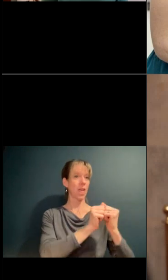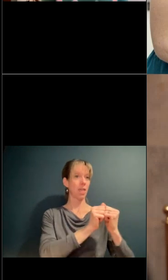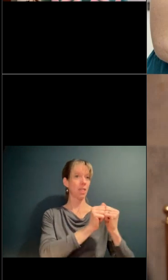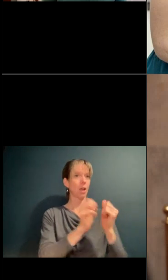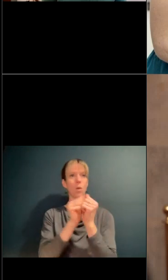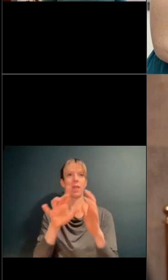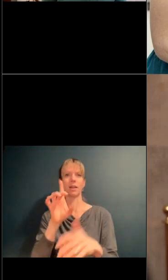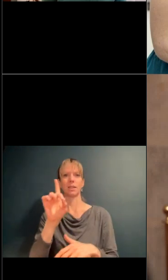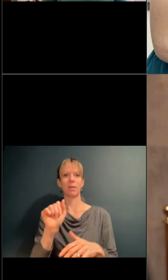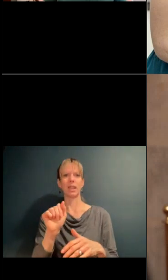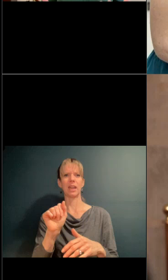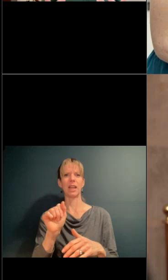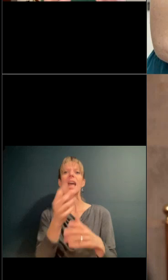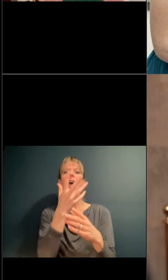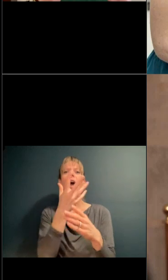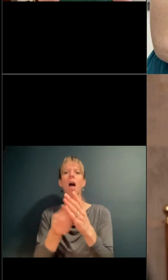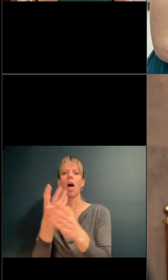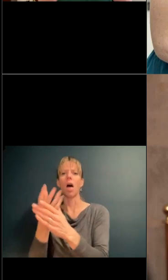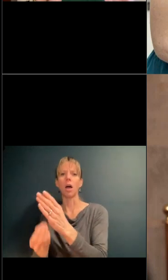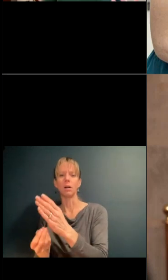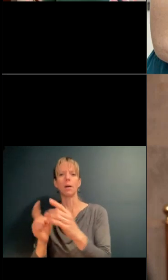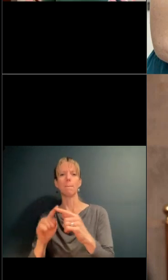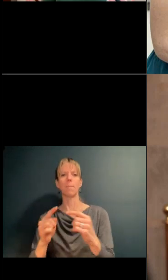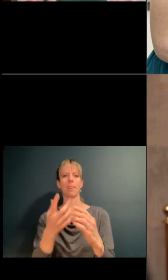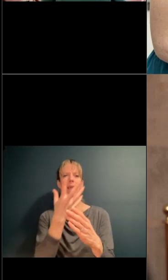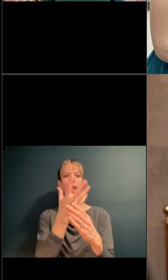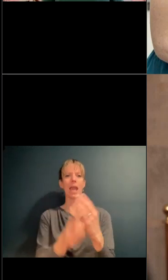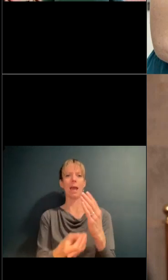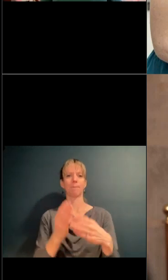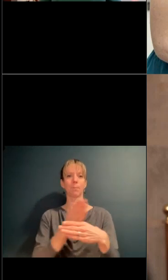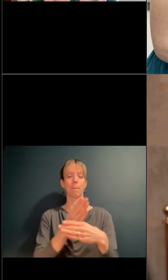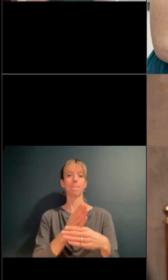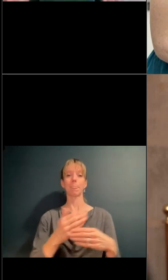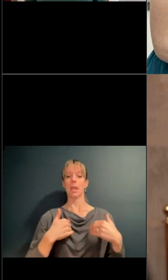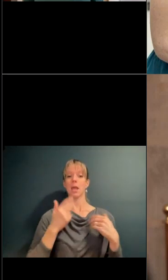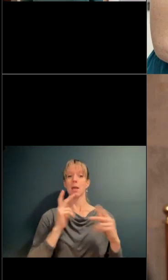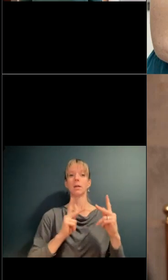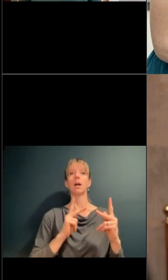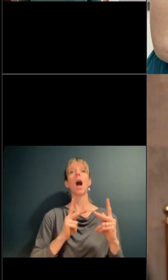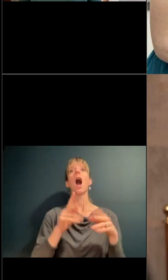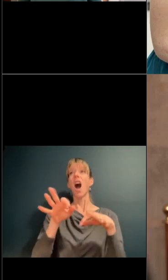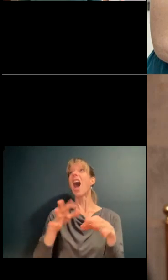But the bigger gap is between the experiences the young people tell us they want to have,